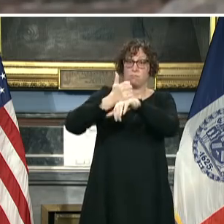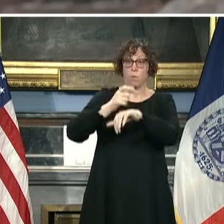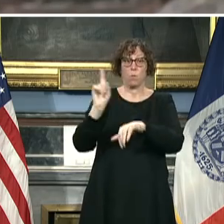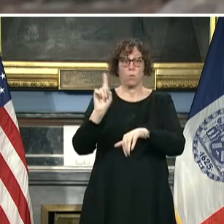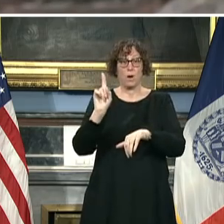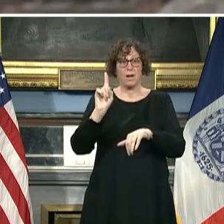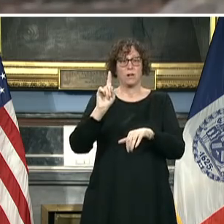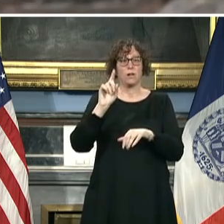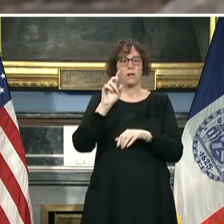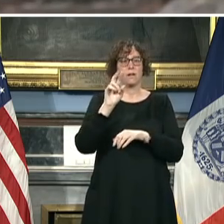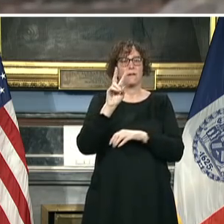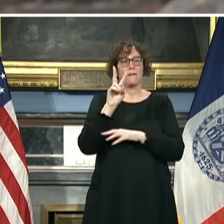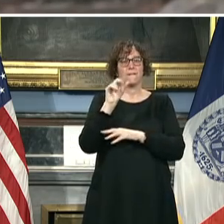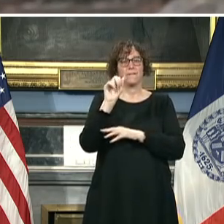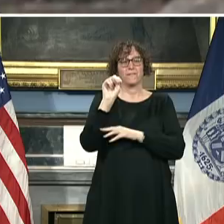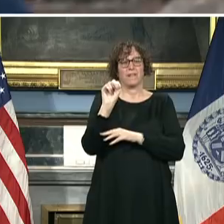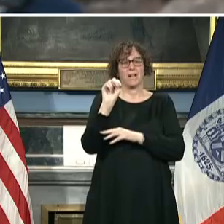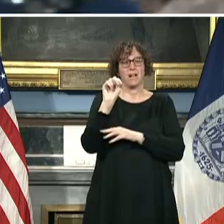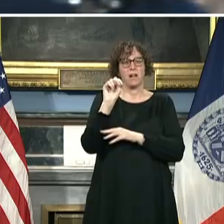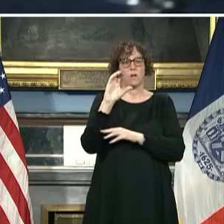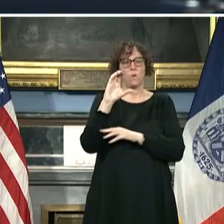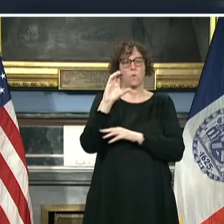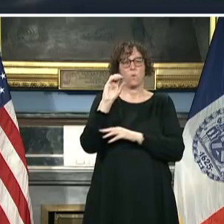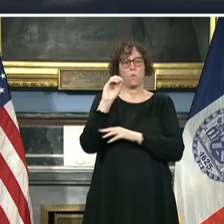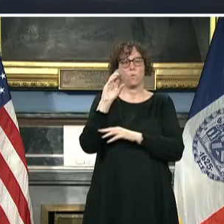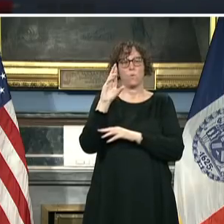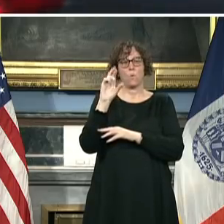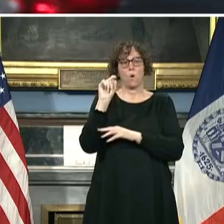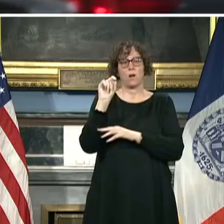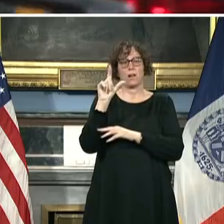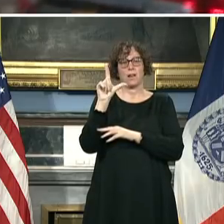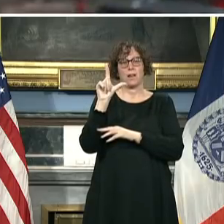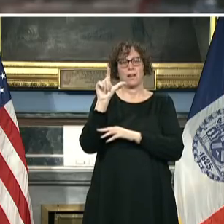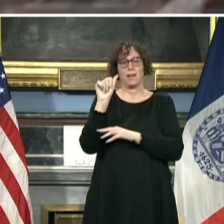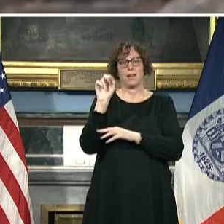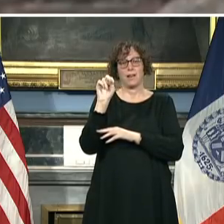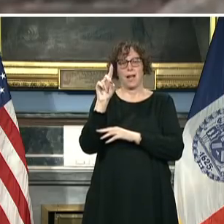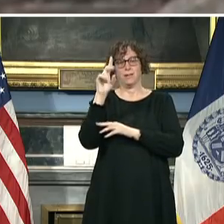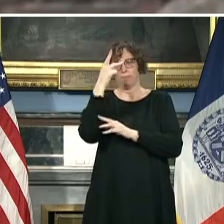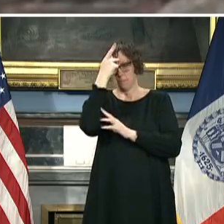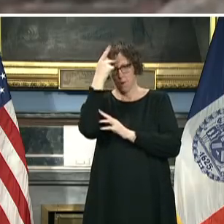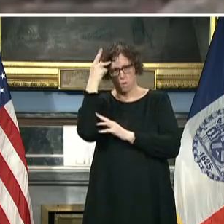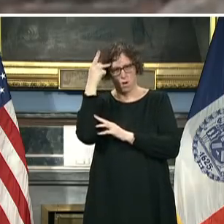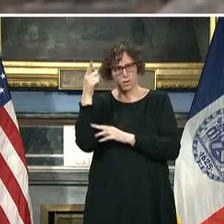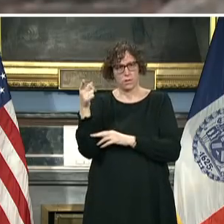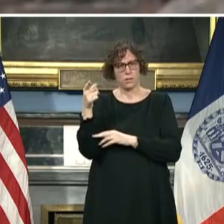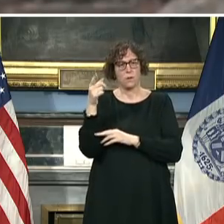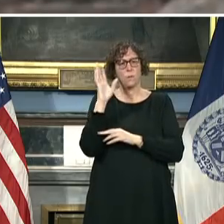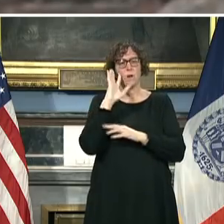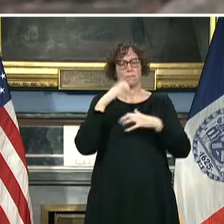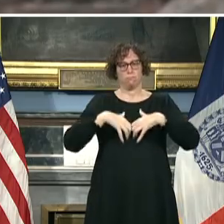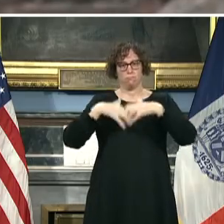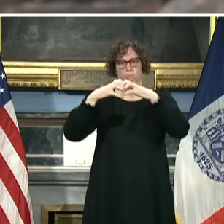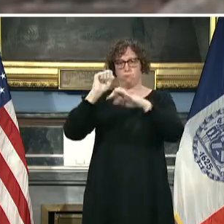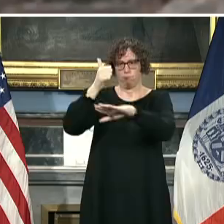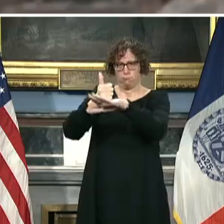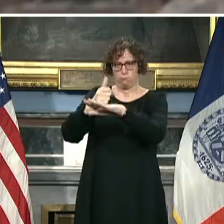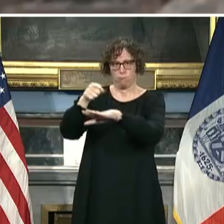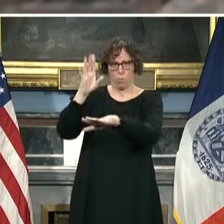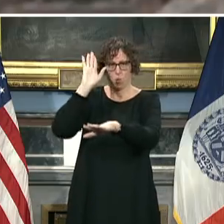SO IT WILL BE, GAAIN, HOTELS ON THE ONE HAND, WHAT I WOULD CALL GBI PUBLIC SPACES ON THE OTHER